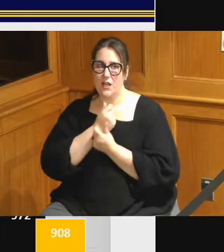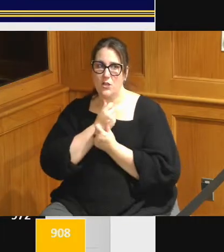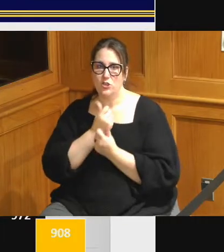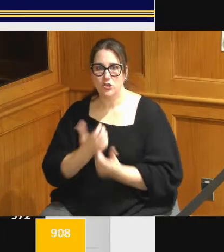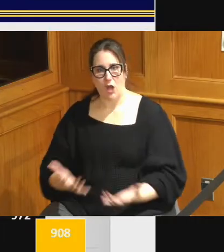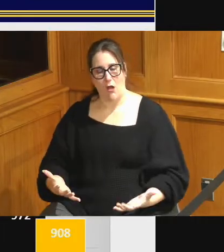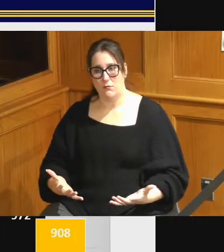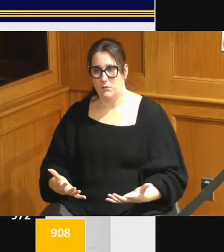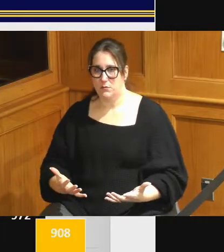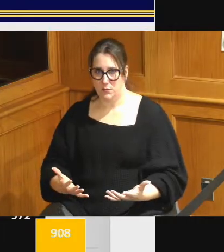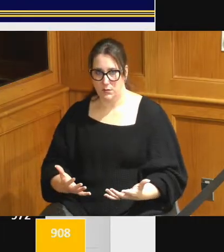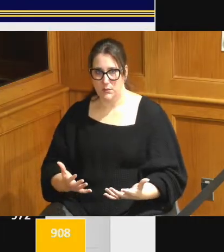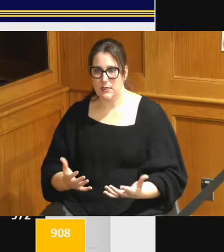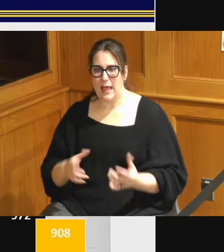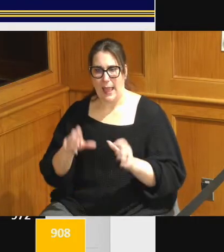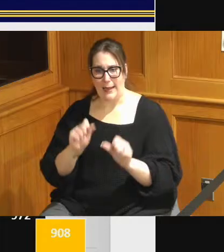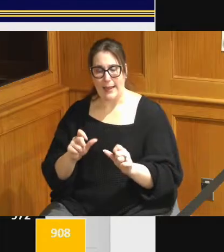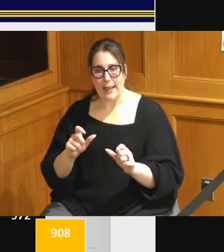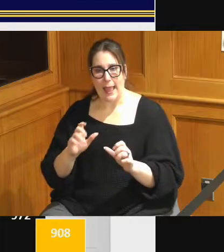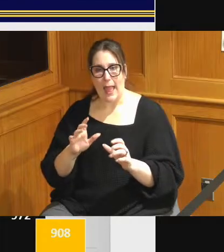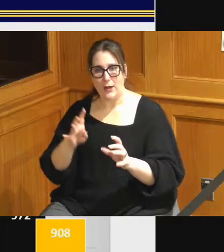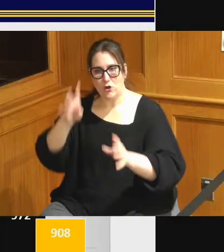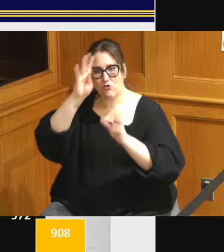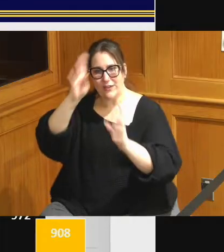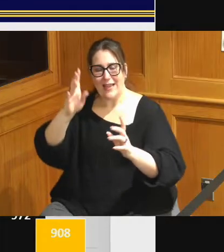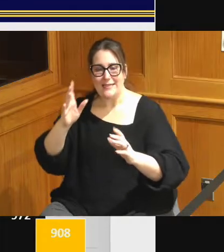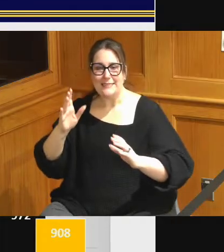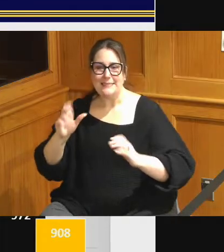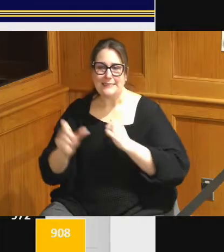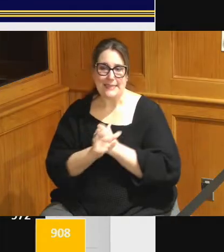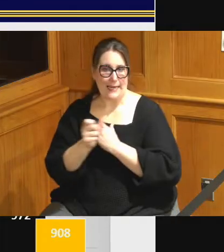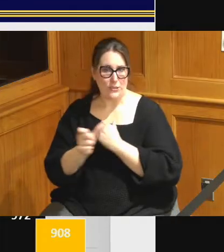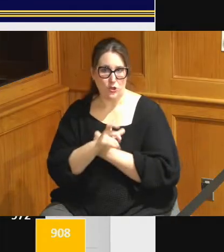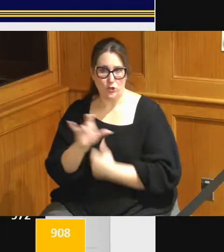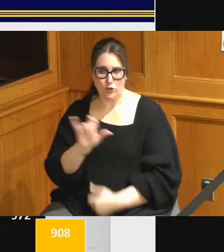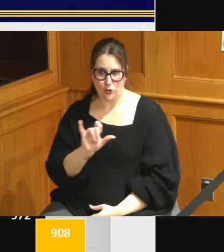puts officers in danger. When you're really, really tired and you're forced to stay over,